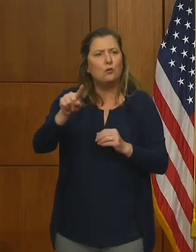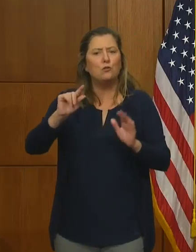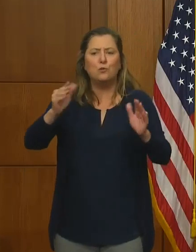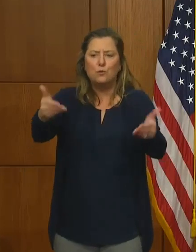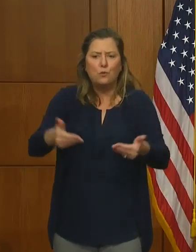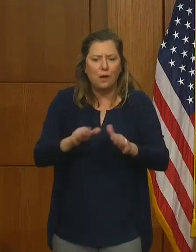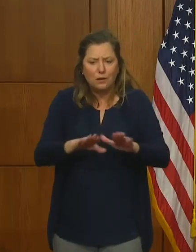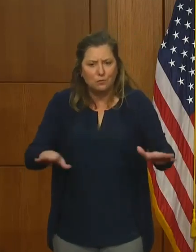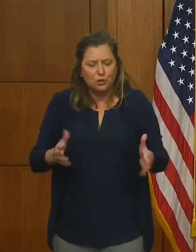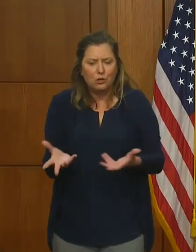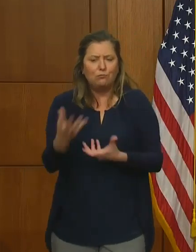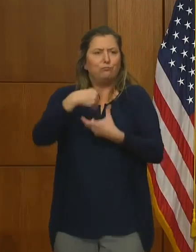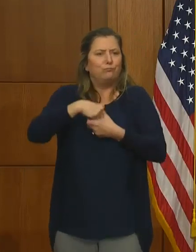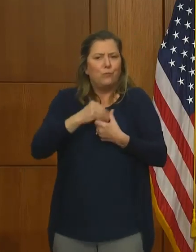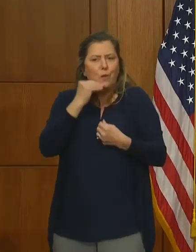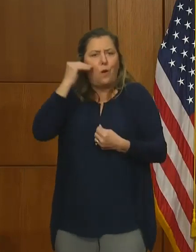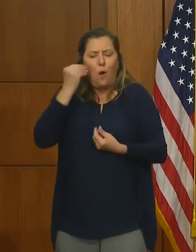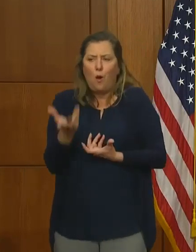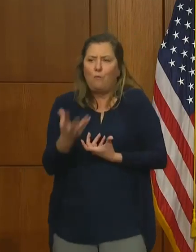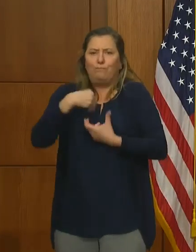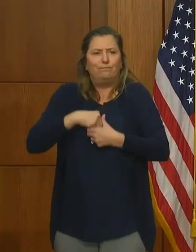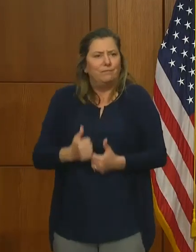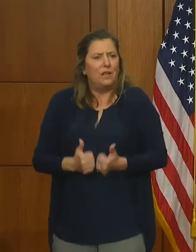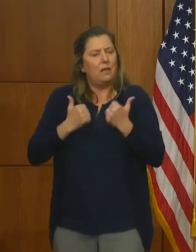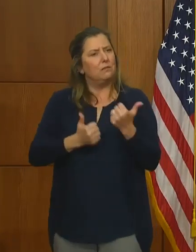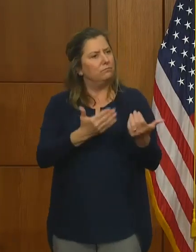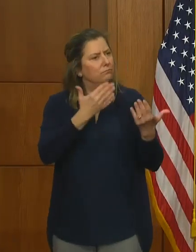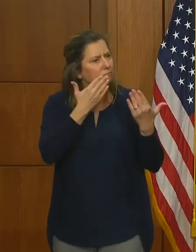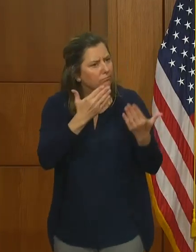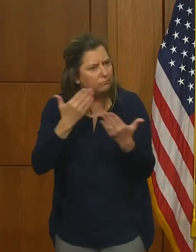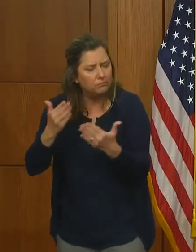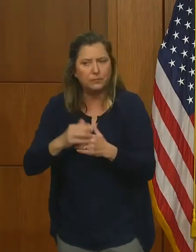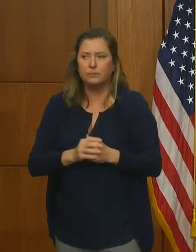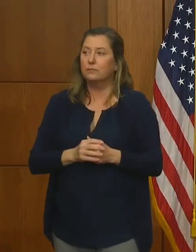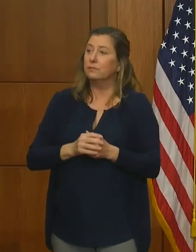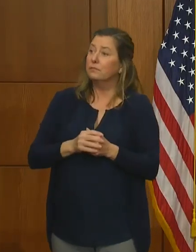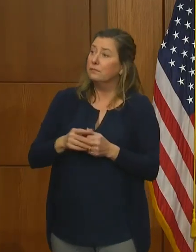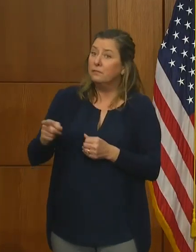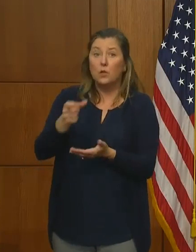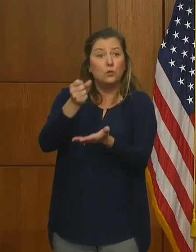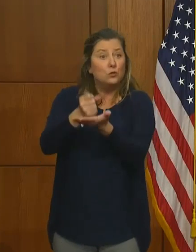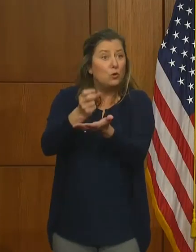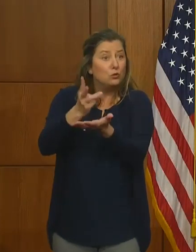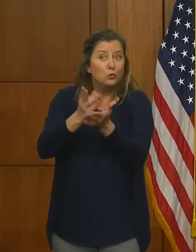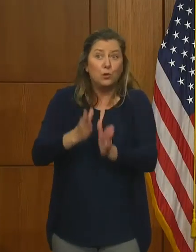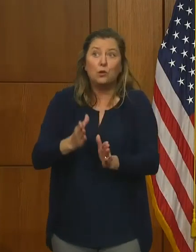WHO HAVE WELCOMED CHILDREN INTO THEIR HOMES AND THEIR LIVES. I